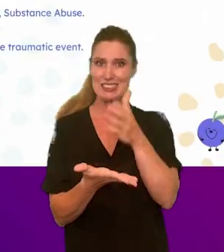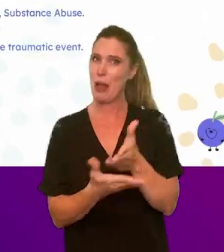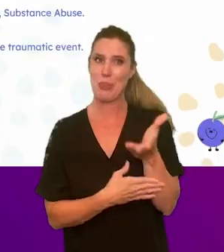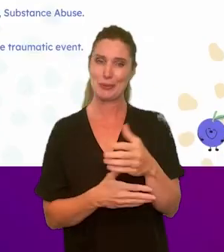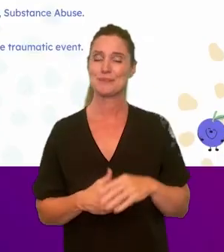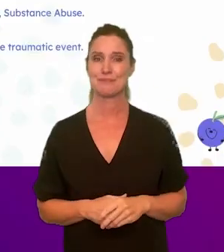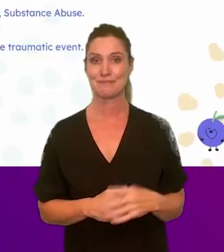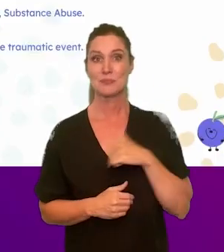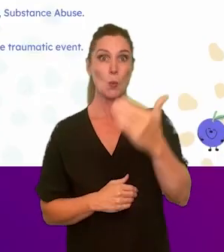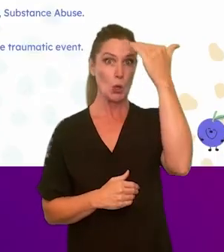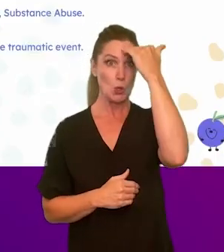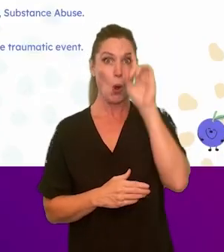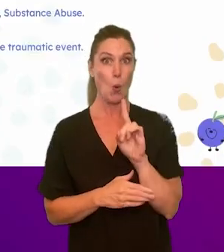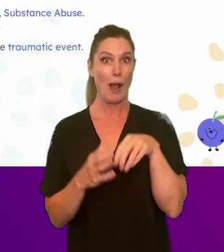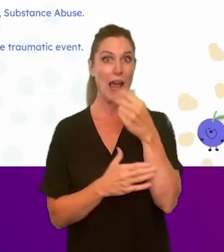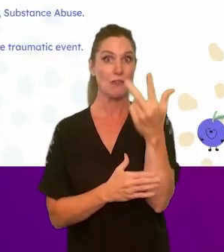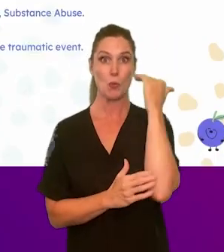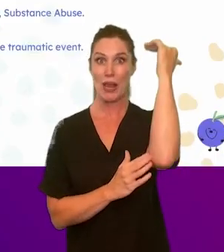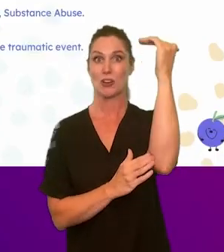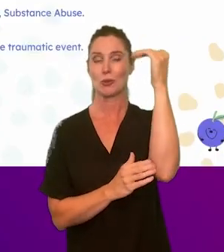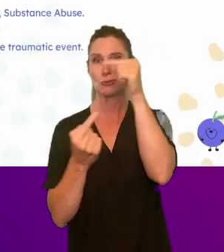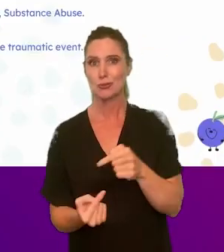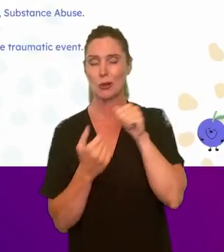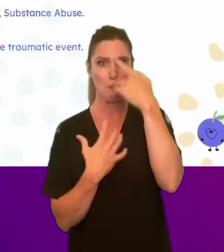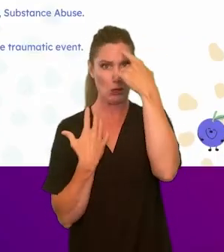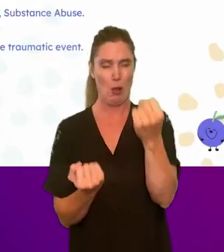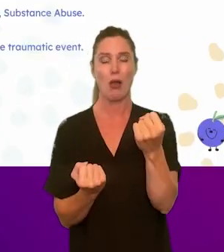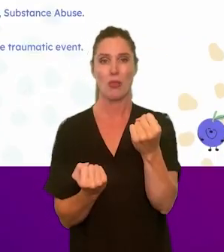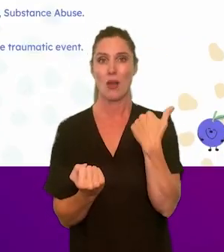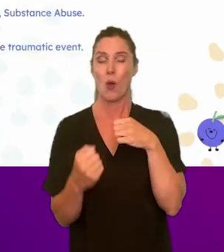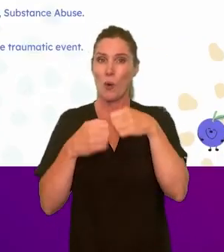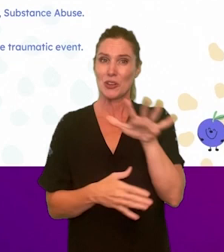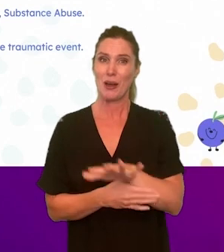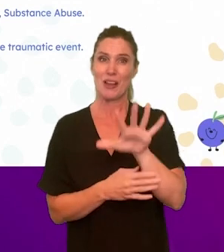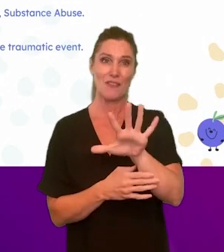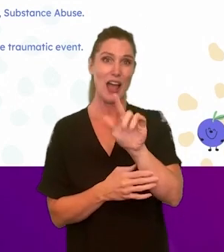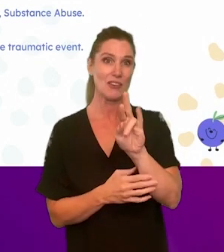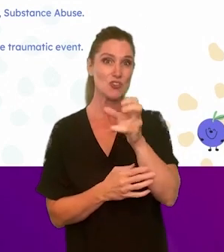We know that one in three adults struggles with their mental health. We're losing about $5 trillion in the workplace